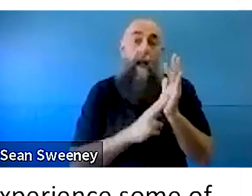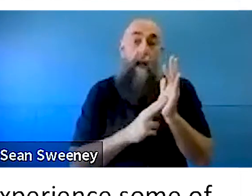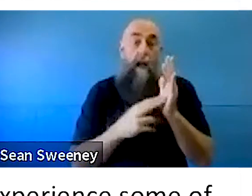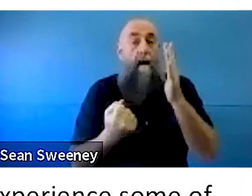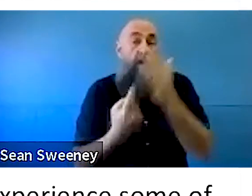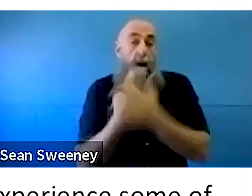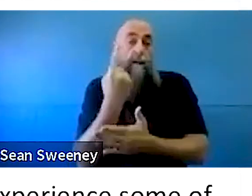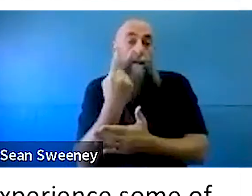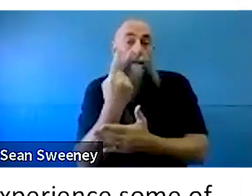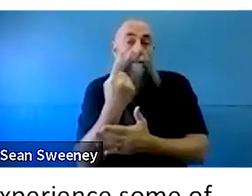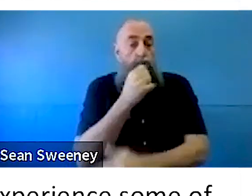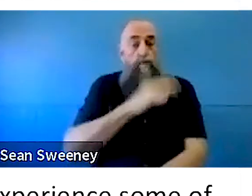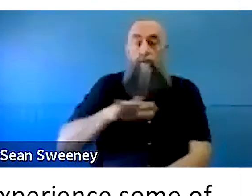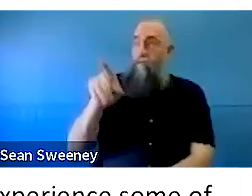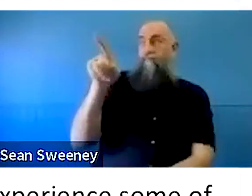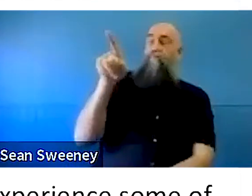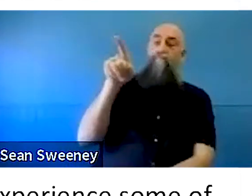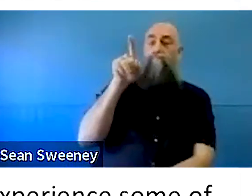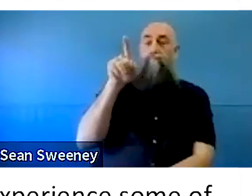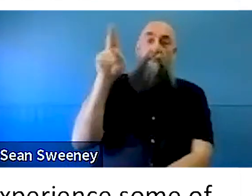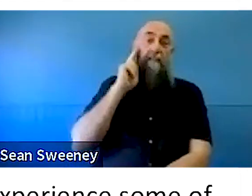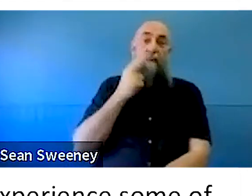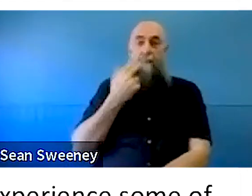I think for a lot of Aboriginal kids.